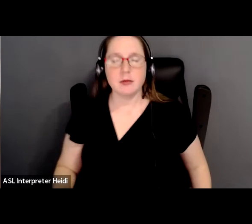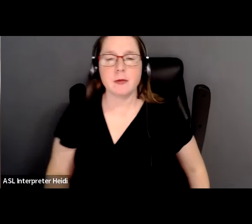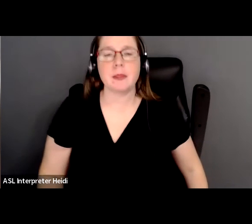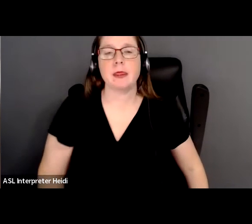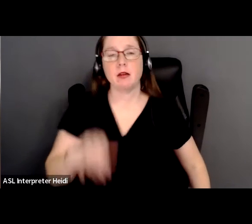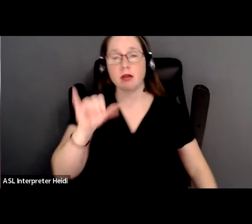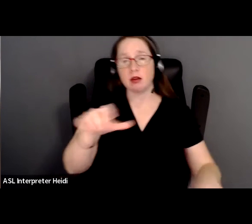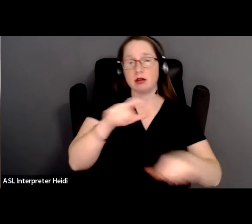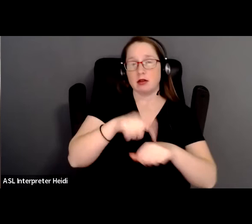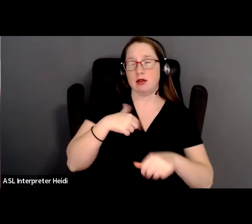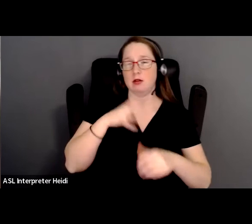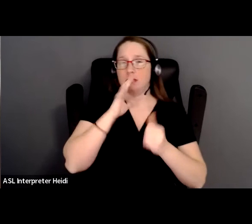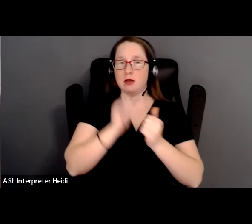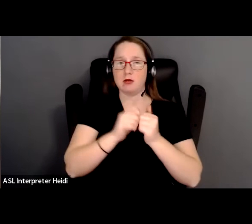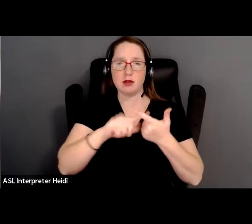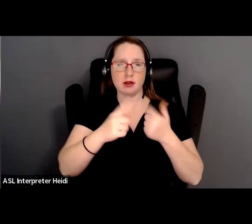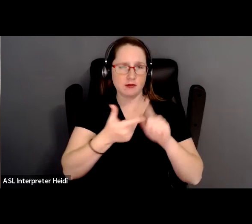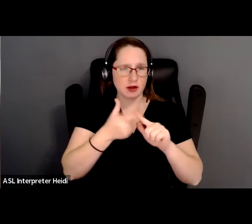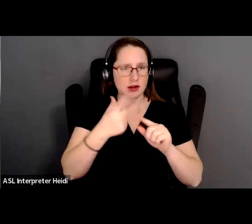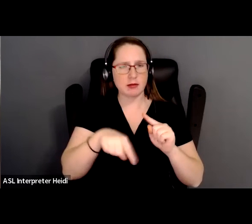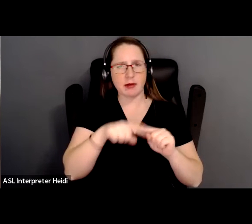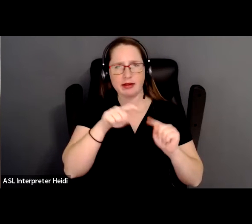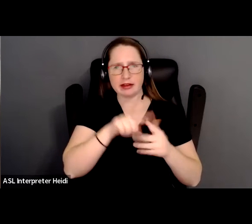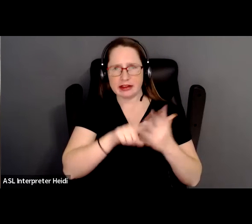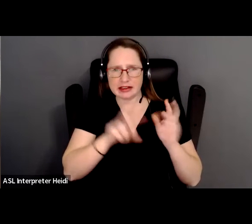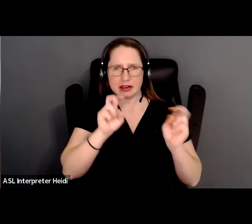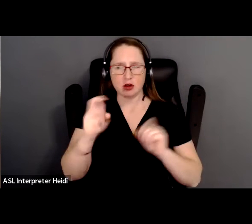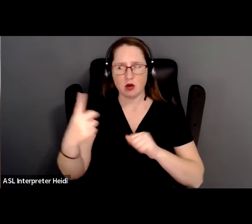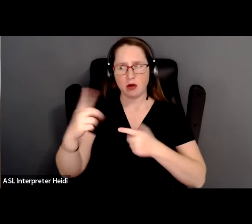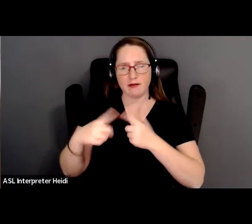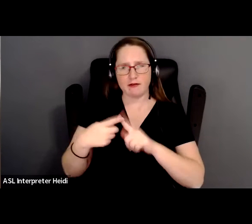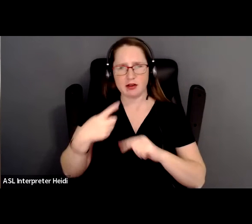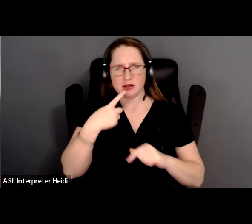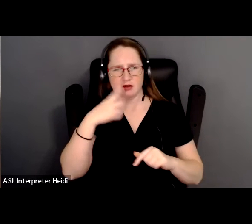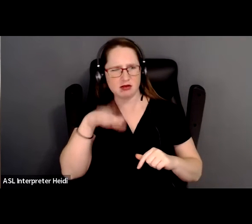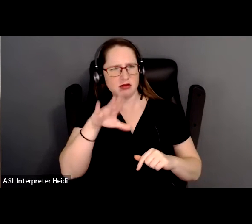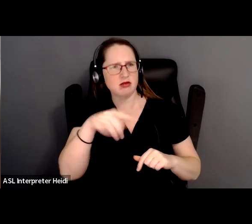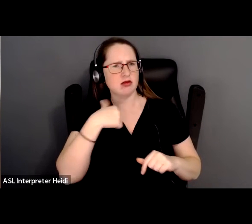I was talking to friends about this issue, and one of my friends said, Oh, what if we buy a house?